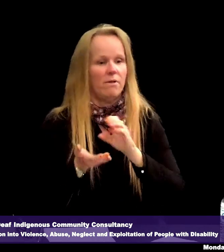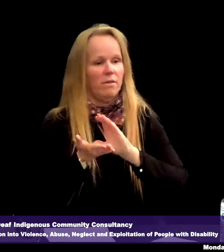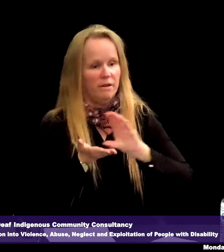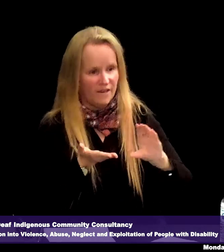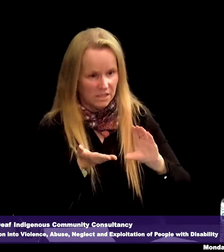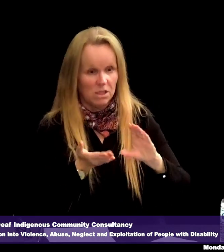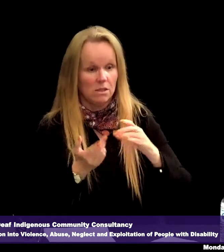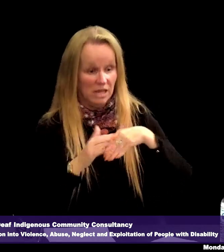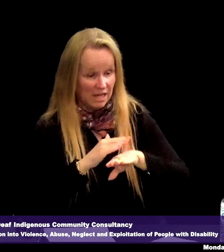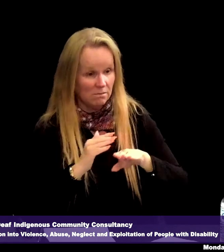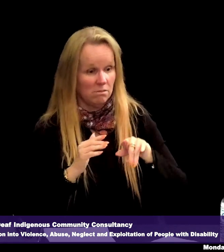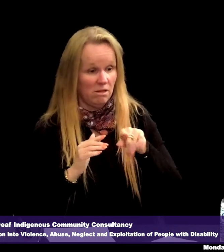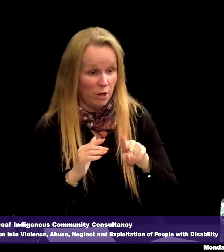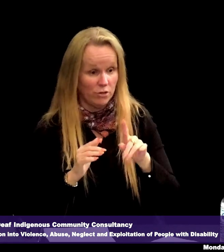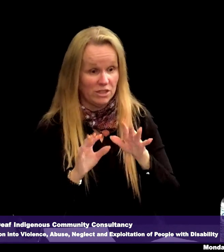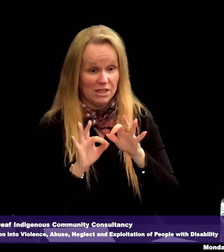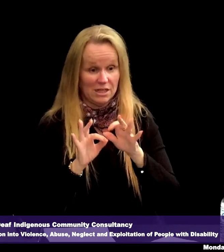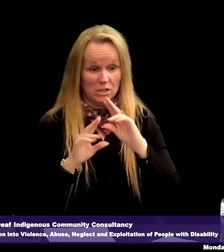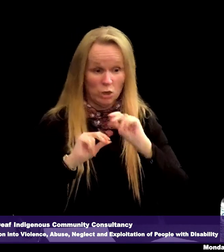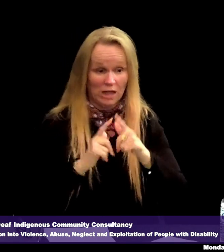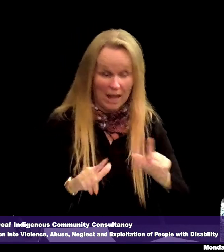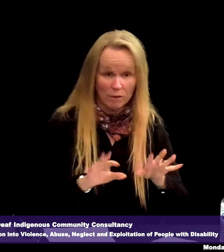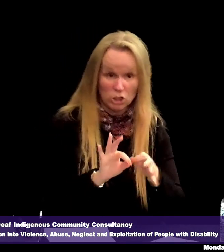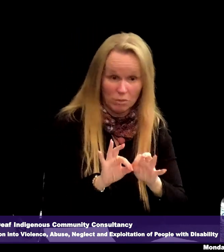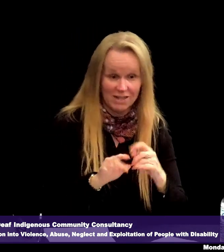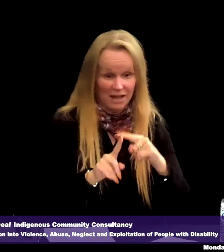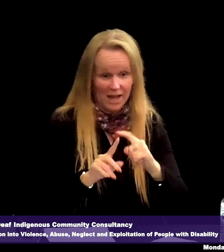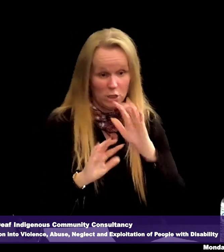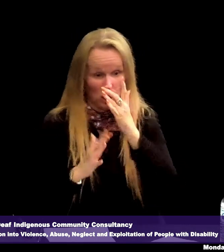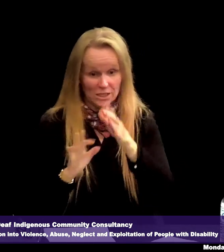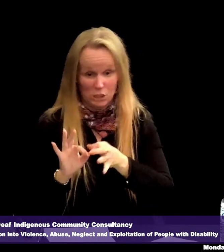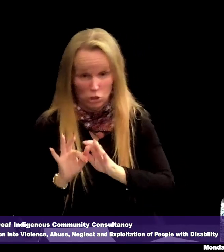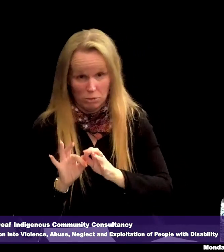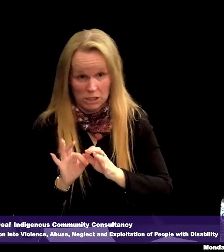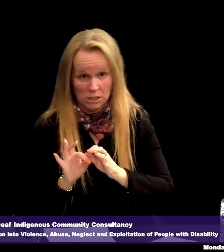If we can have the funding made available in those spoken language interpreter courses and